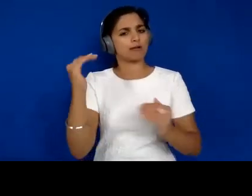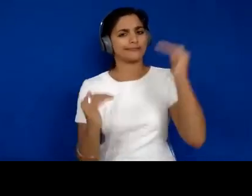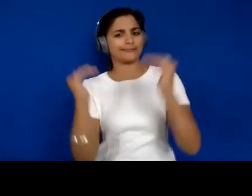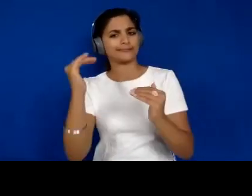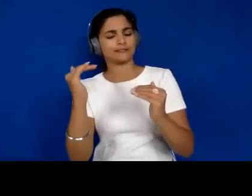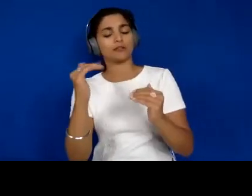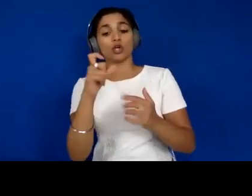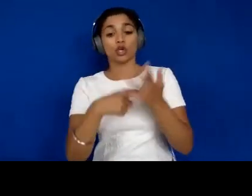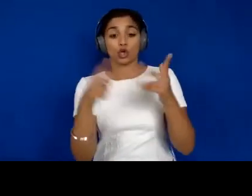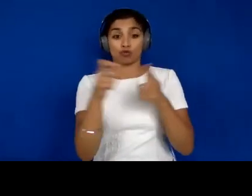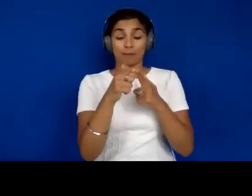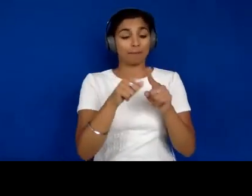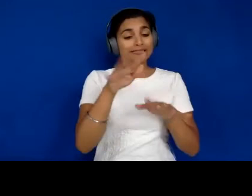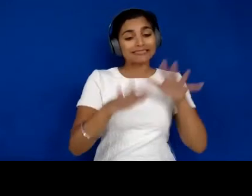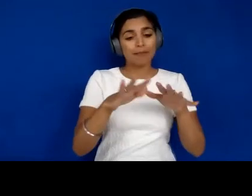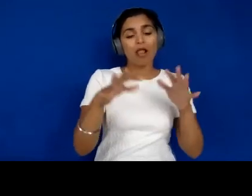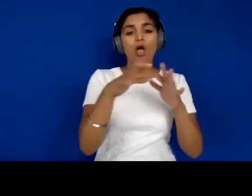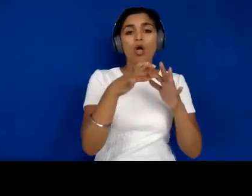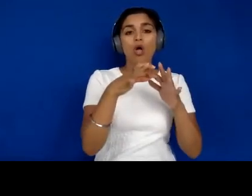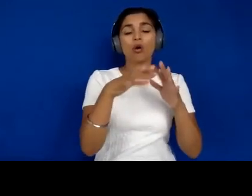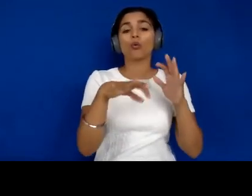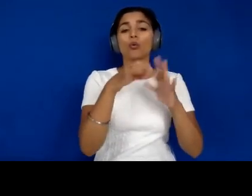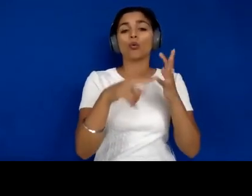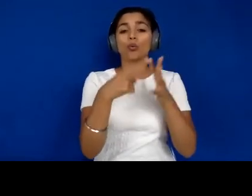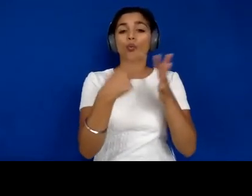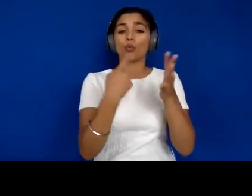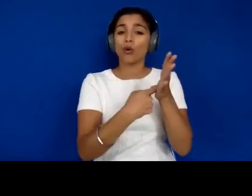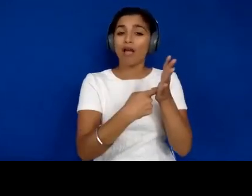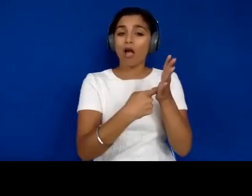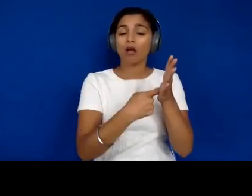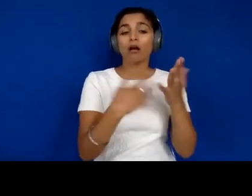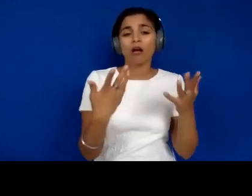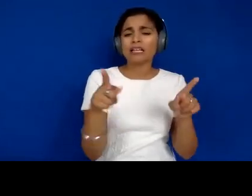imported terminology that has found a place unit in American discourse